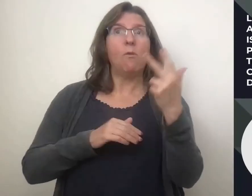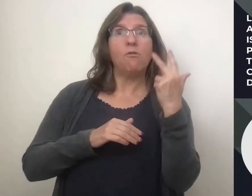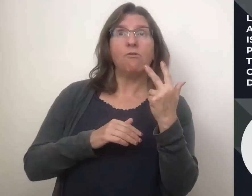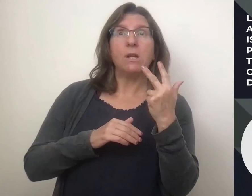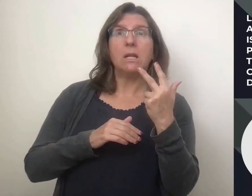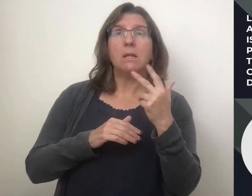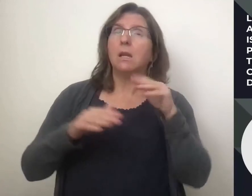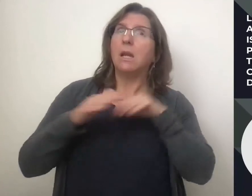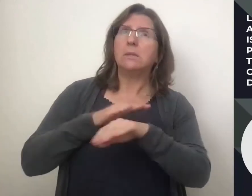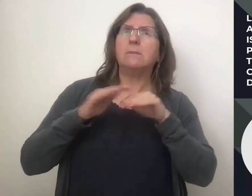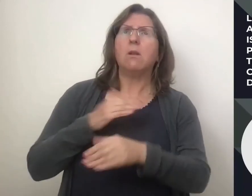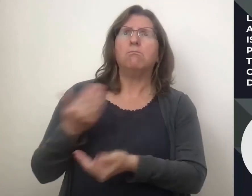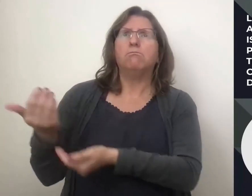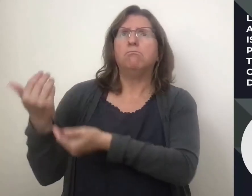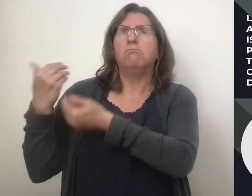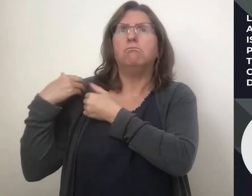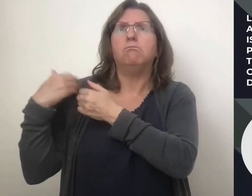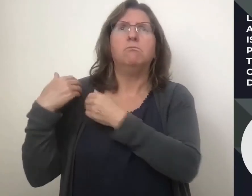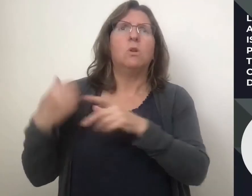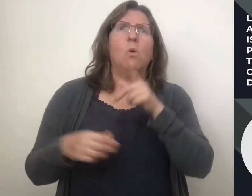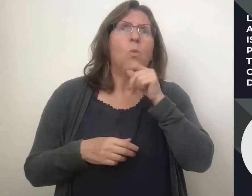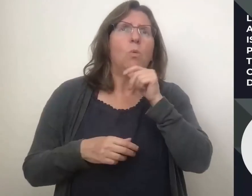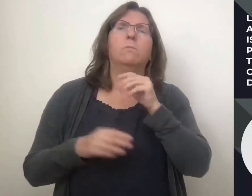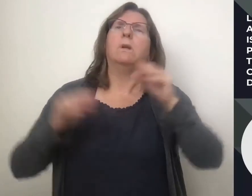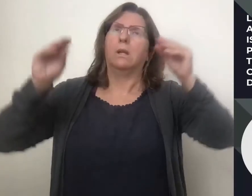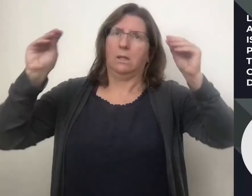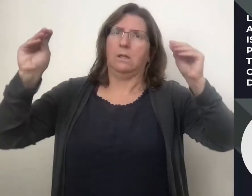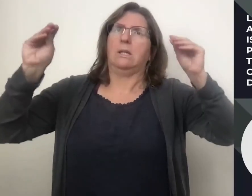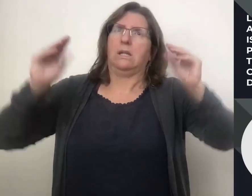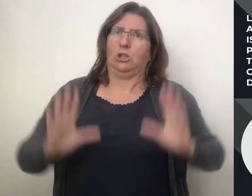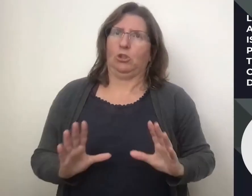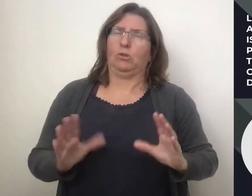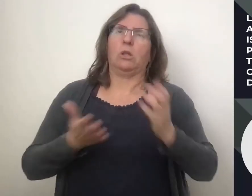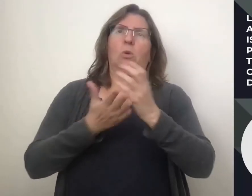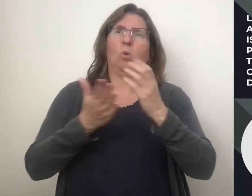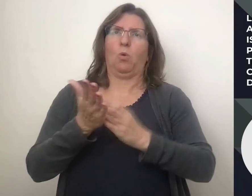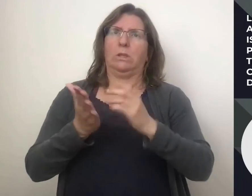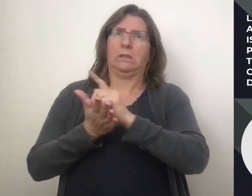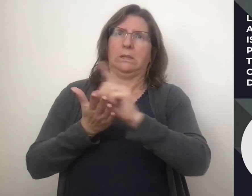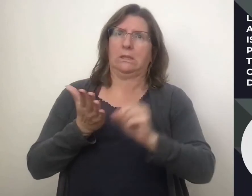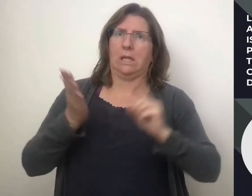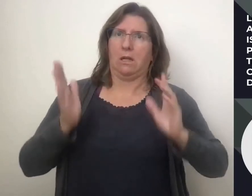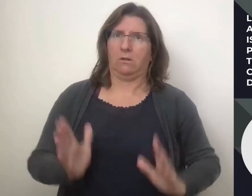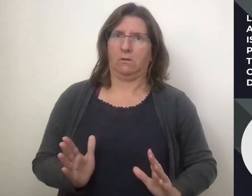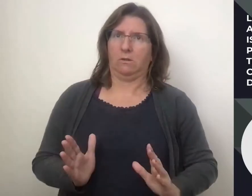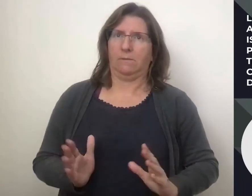Level 3 accessibility is managed primarily by teachers and course designers.